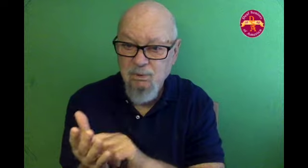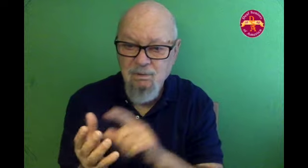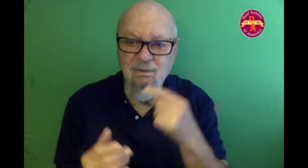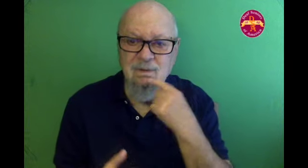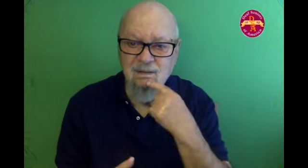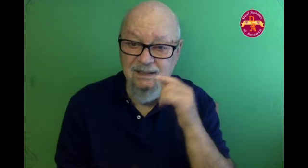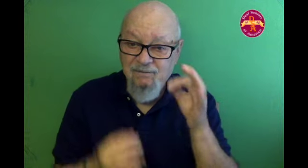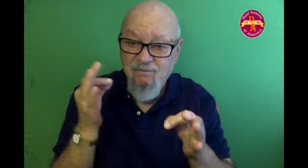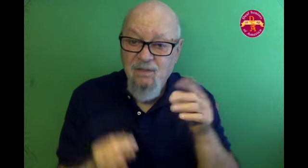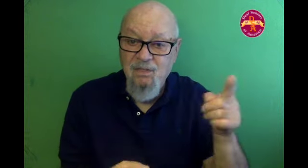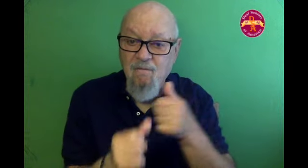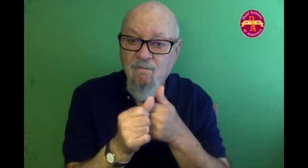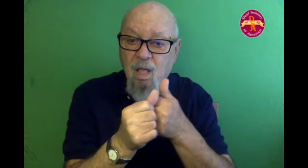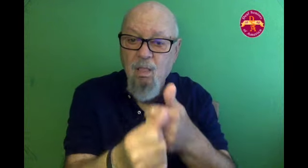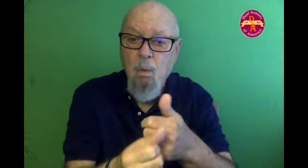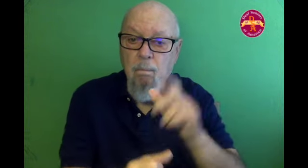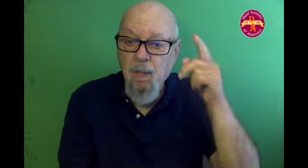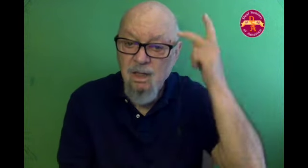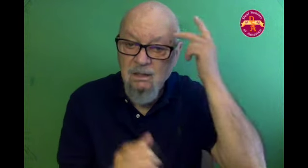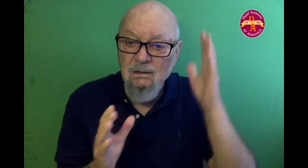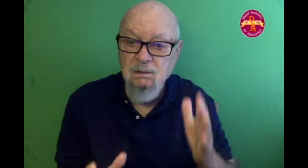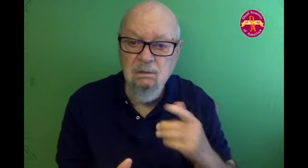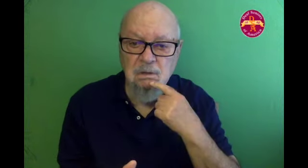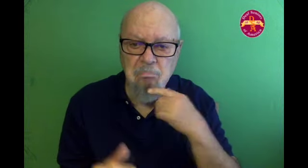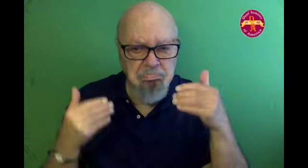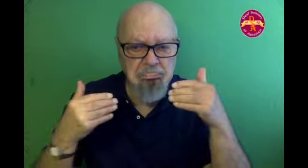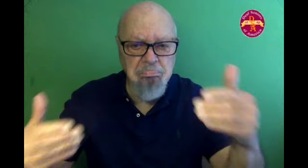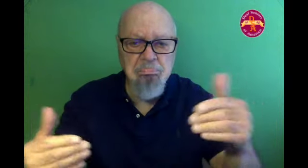That politicians told the public…